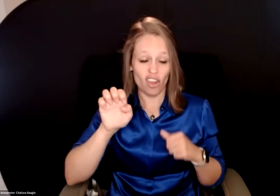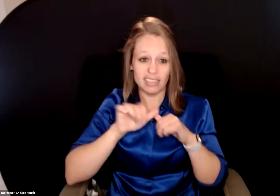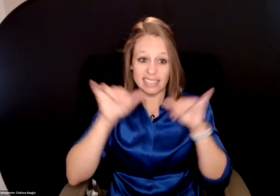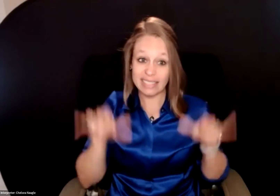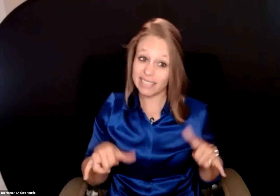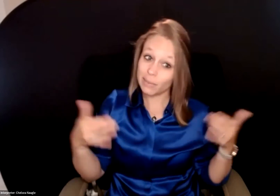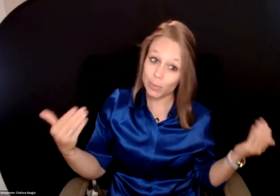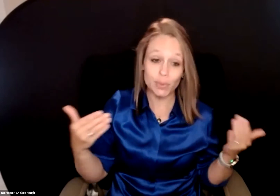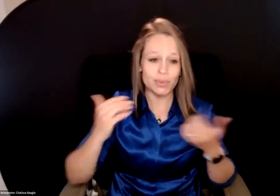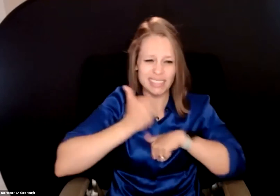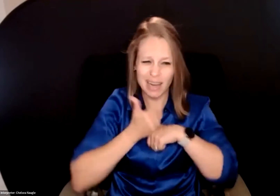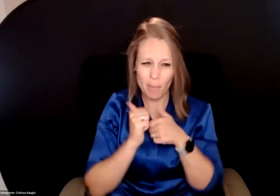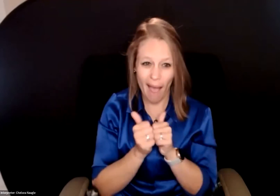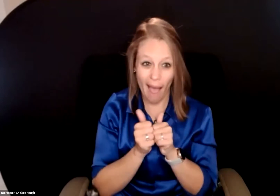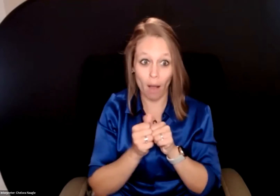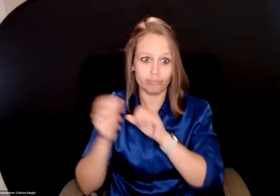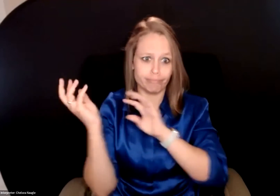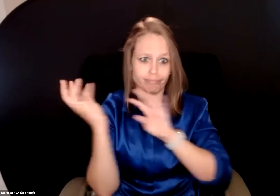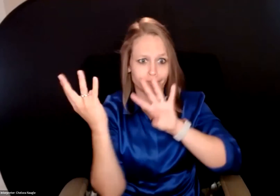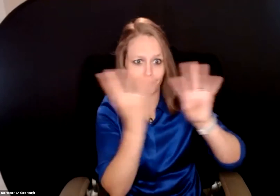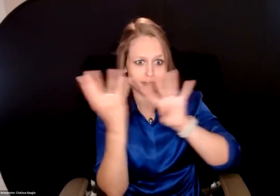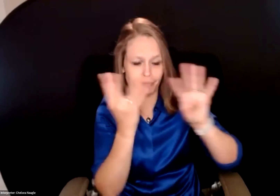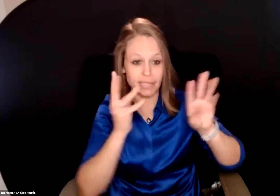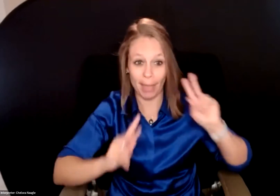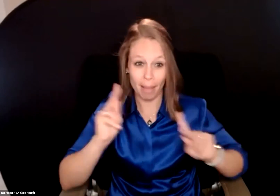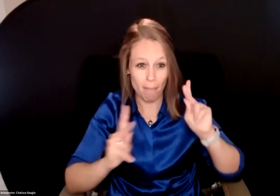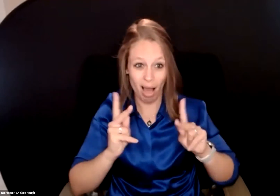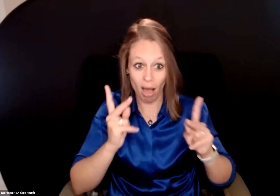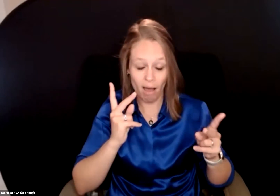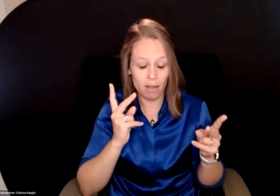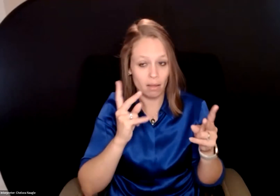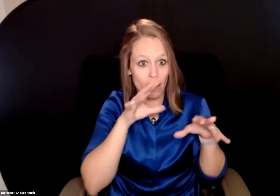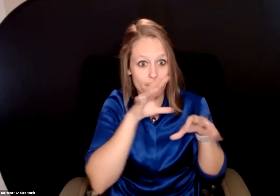to see as many patients as possible during the day. These conversations and building rapport takes time.